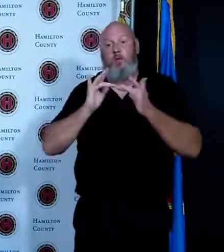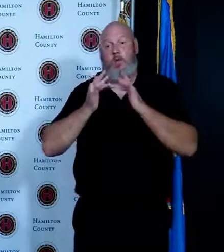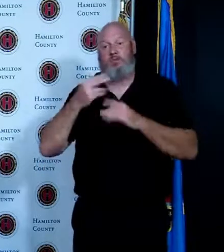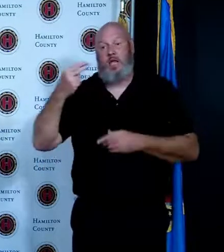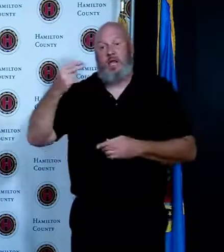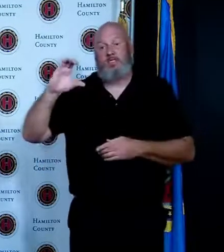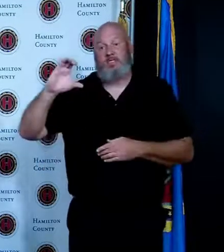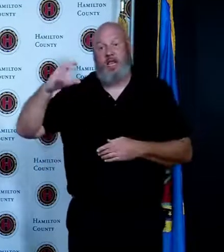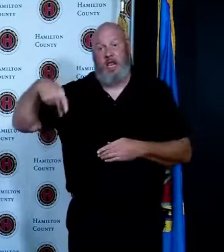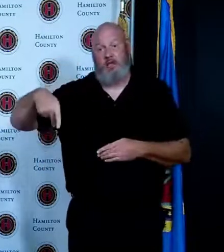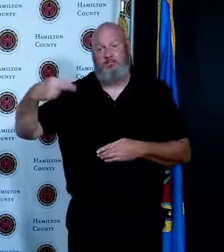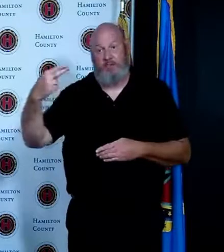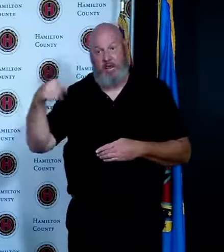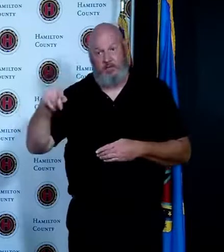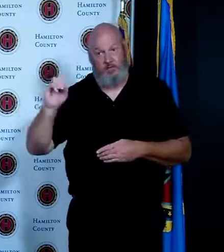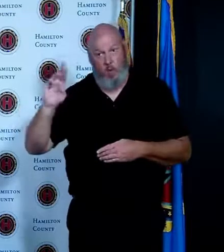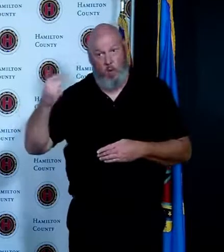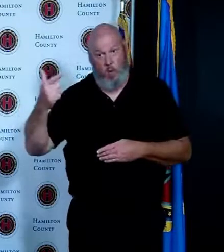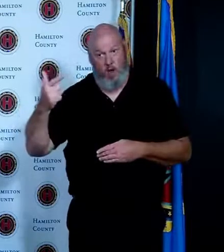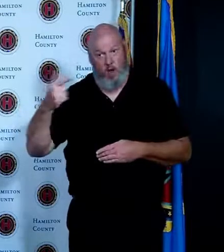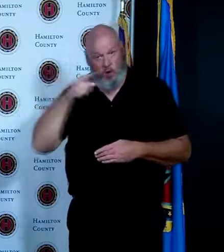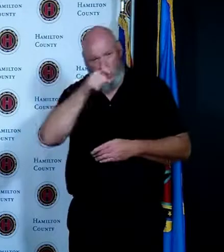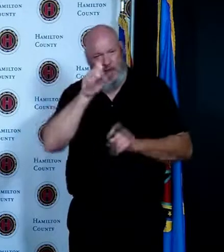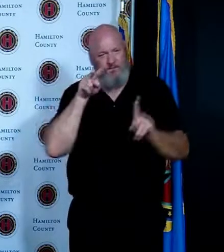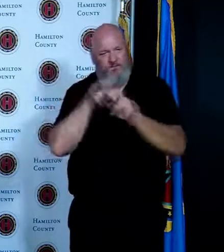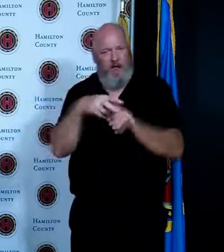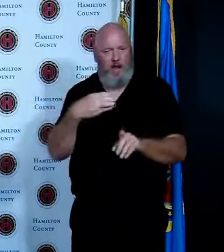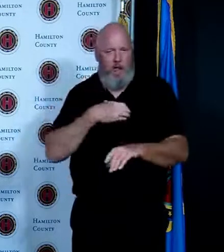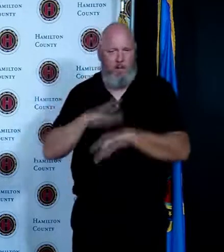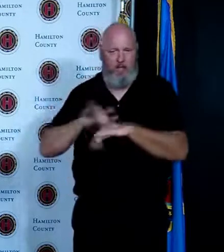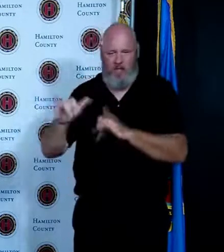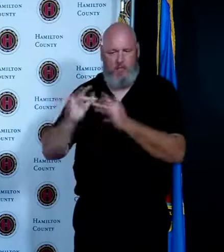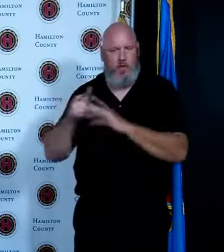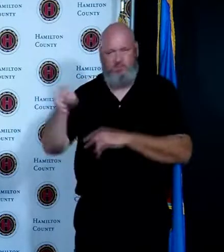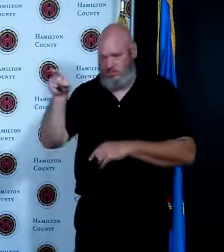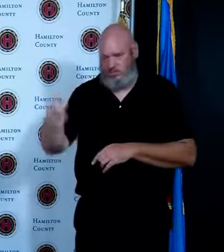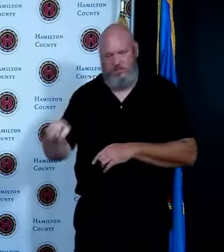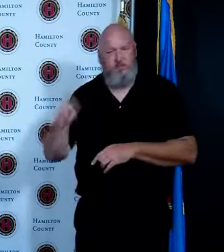have not yet seen the order from the Director of Health previous orders did